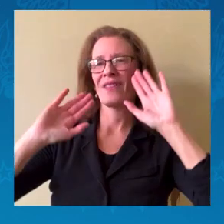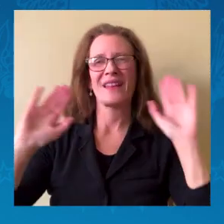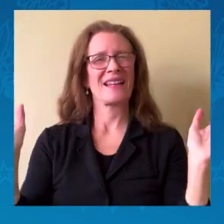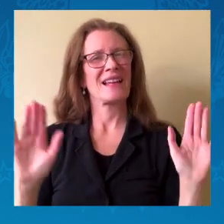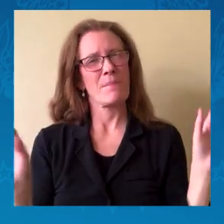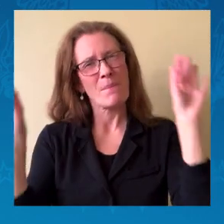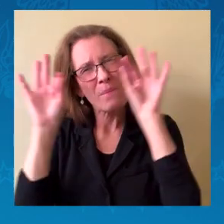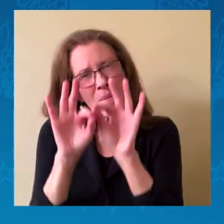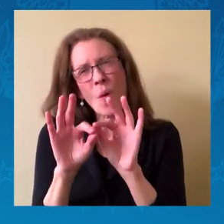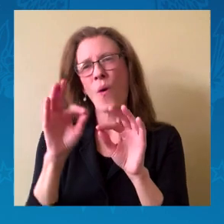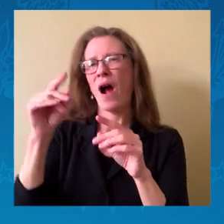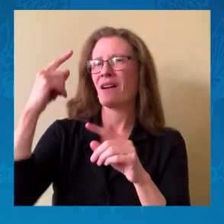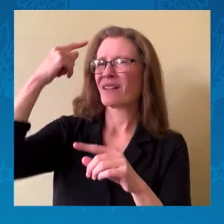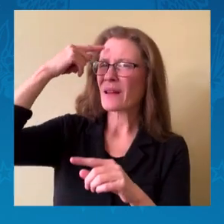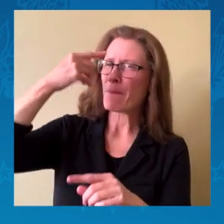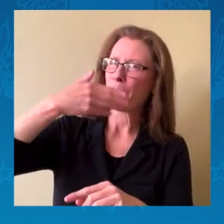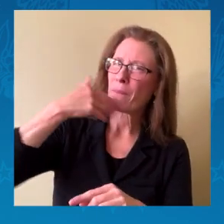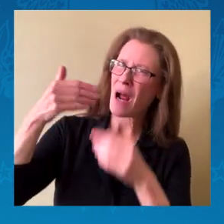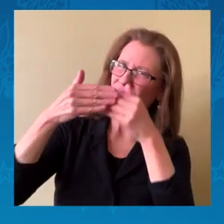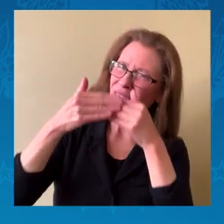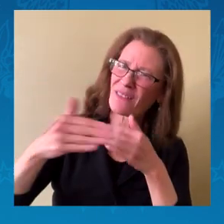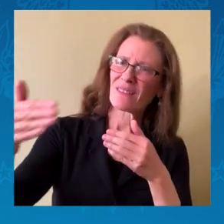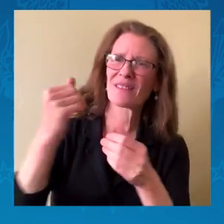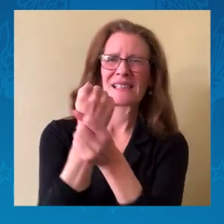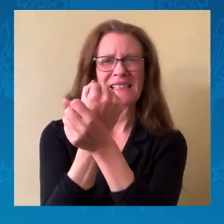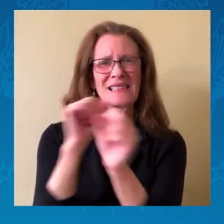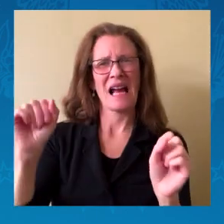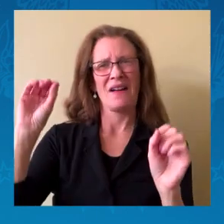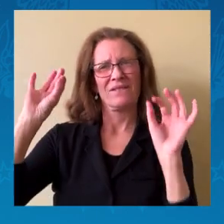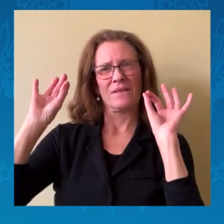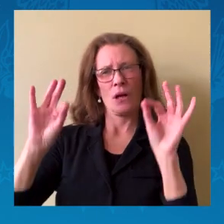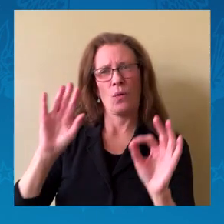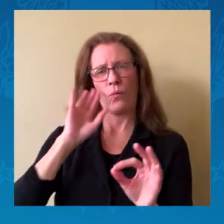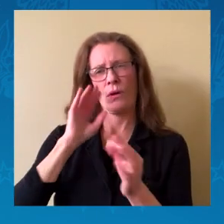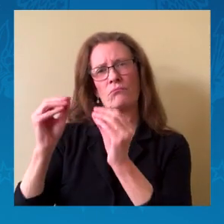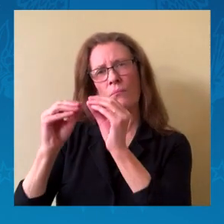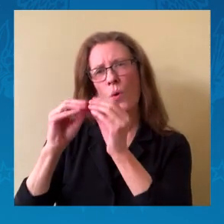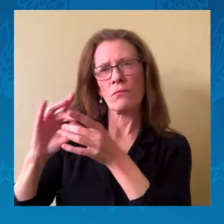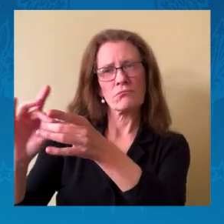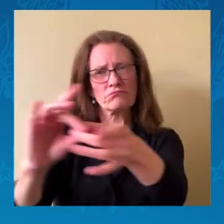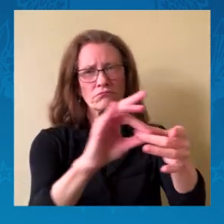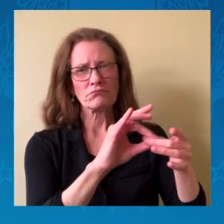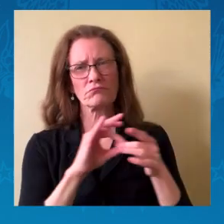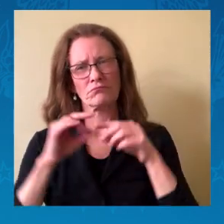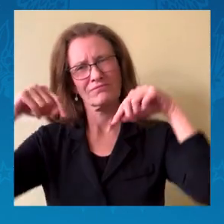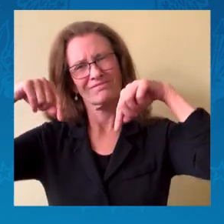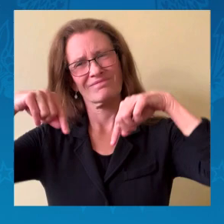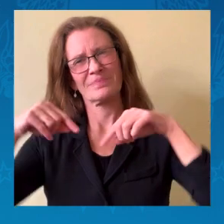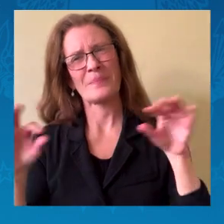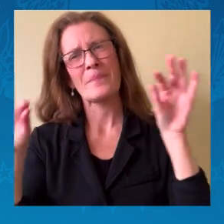We use those tenants for conversations on space norms, much as the State Department does in multilateral fora